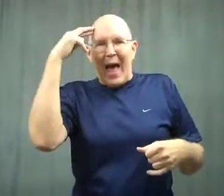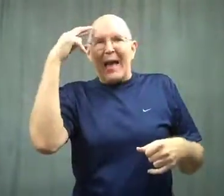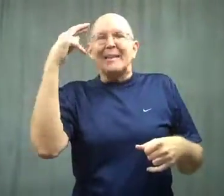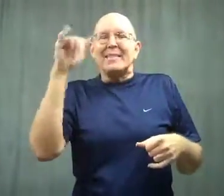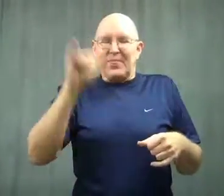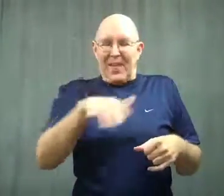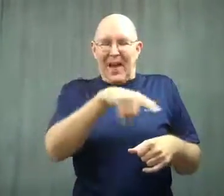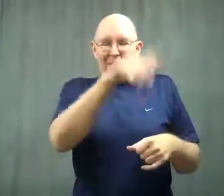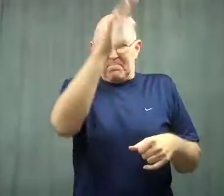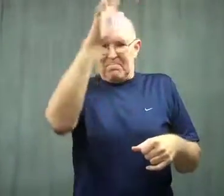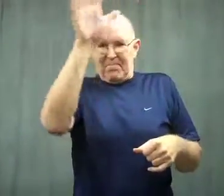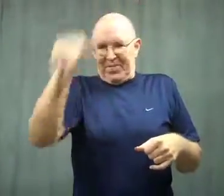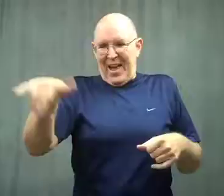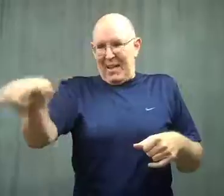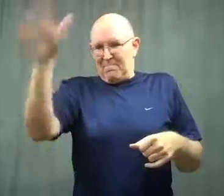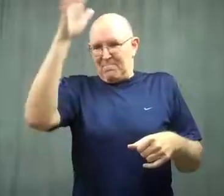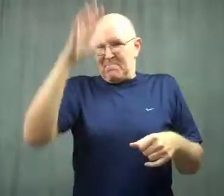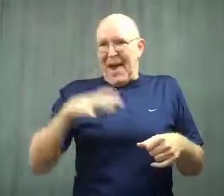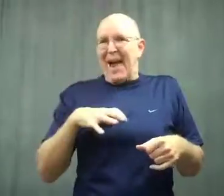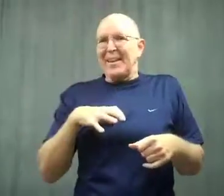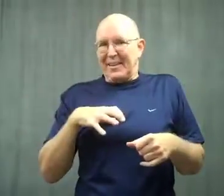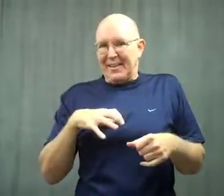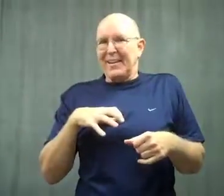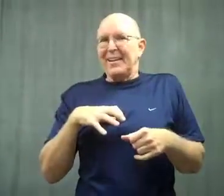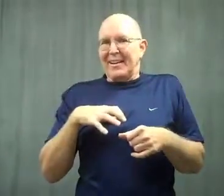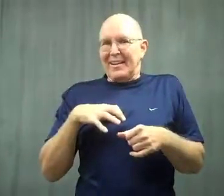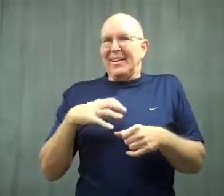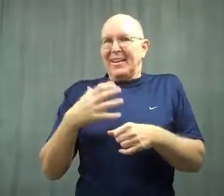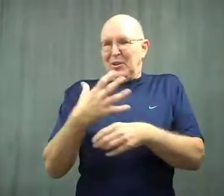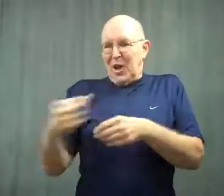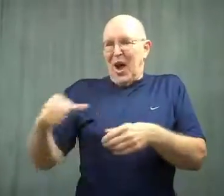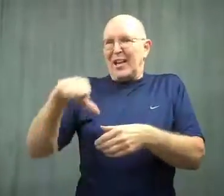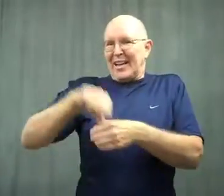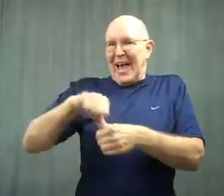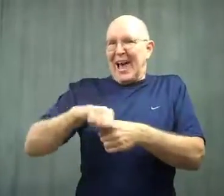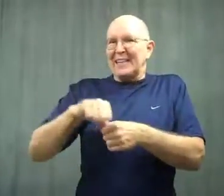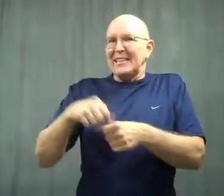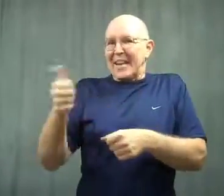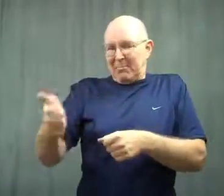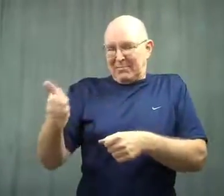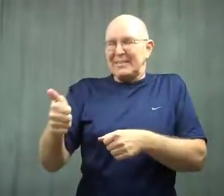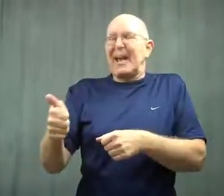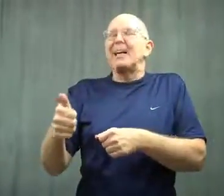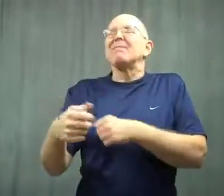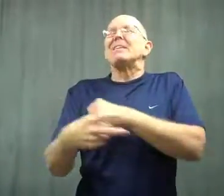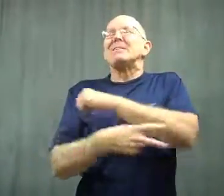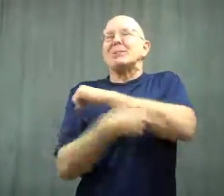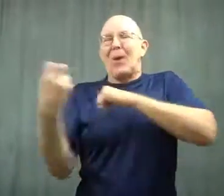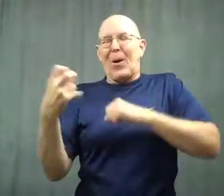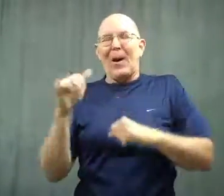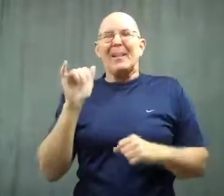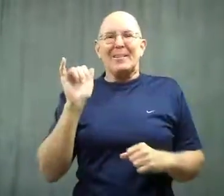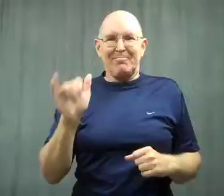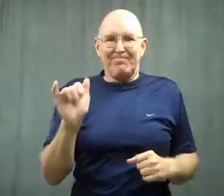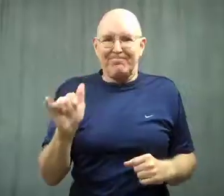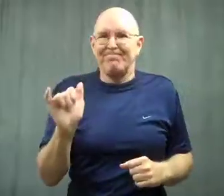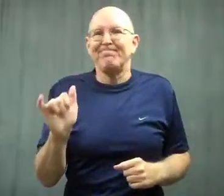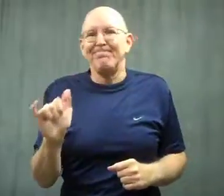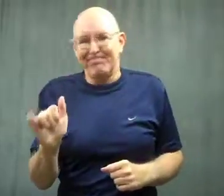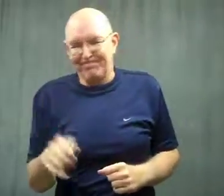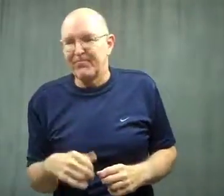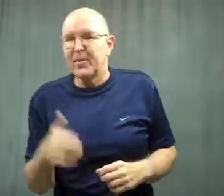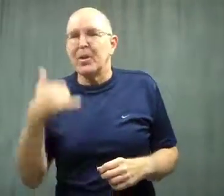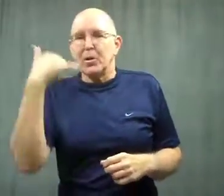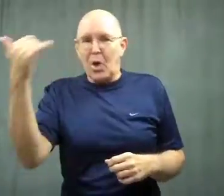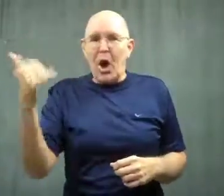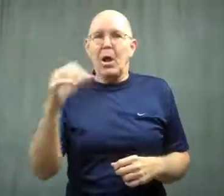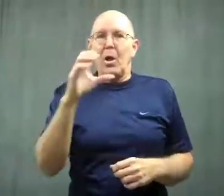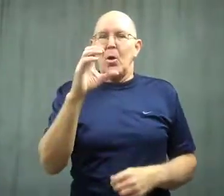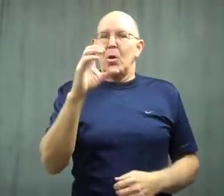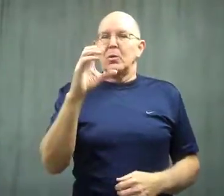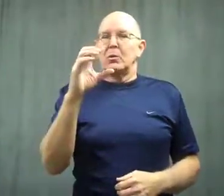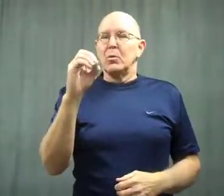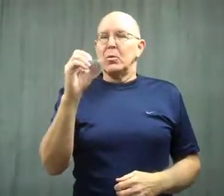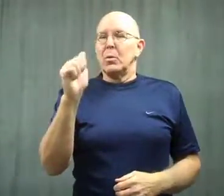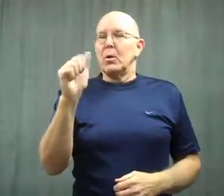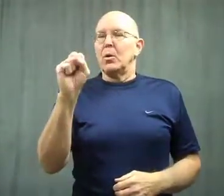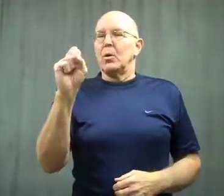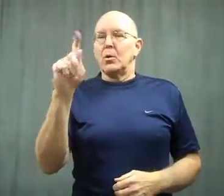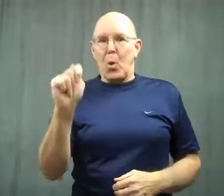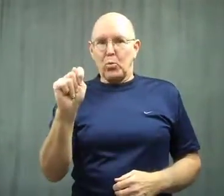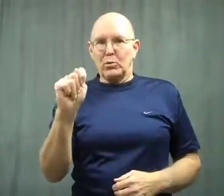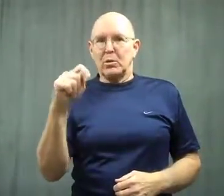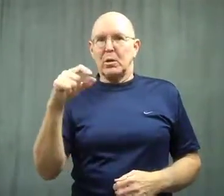that the boat adrift without gas was stolen.